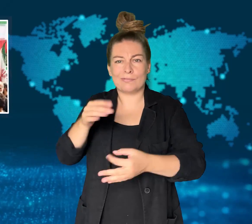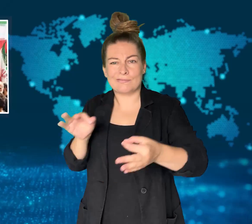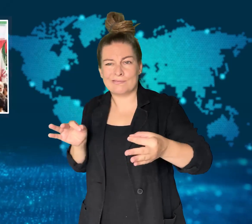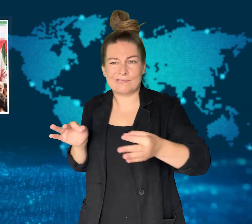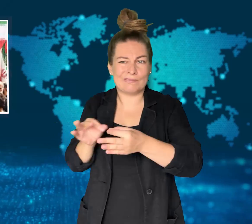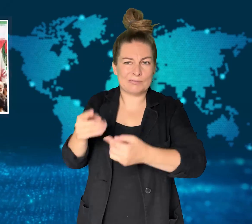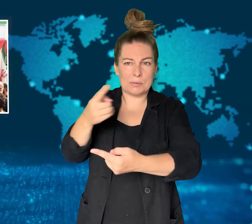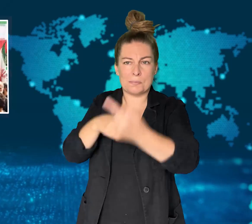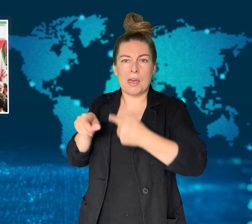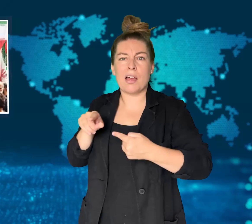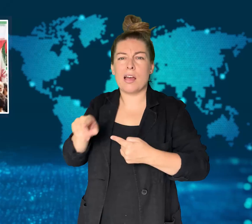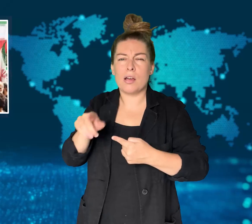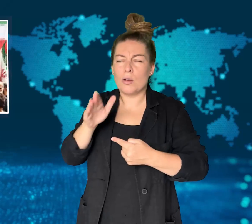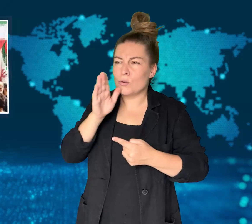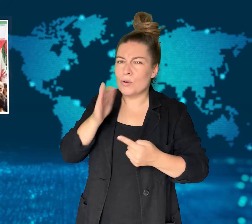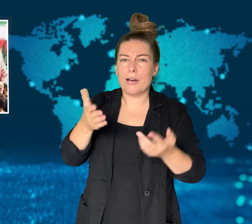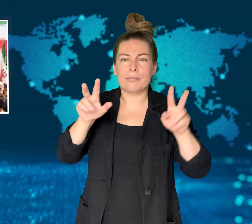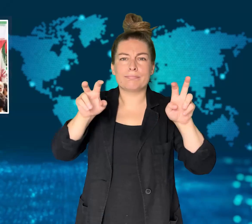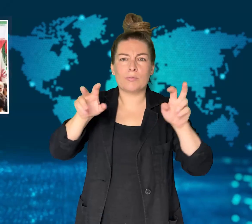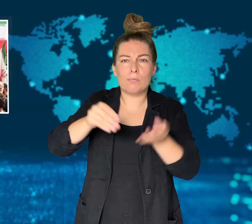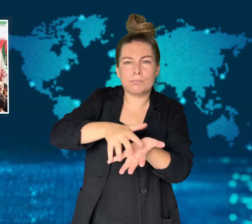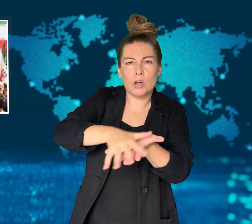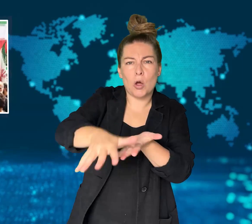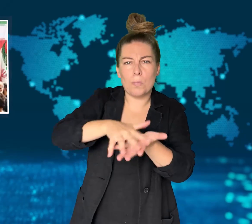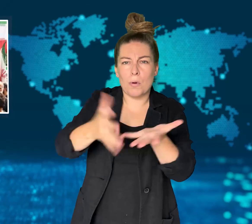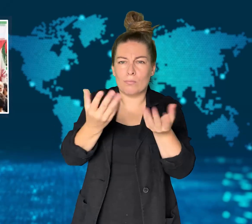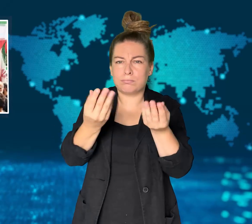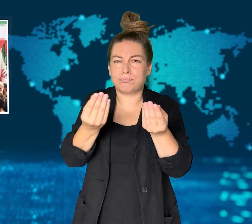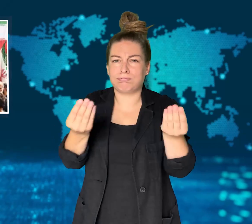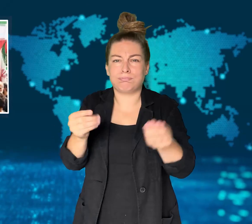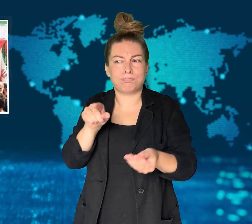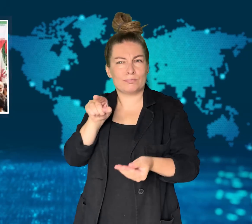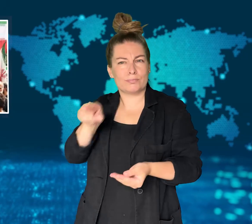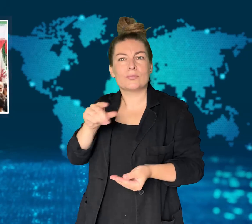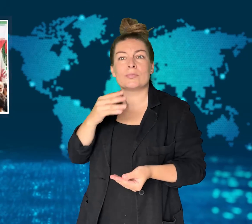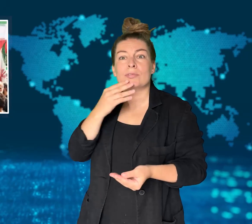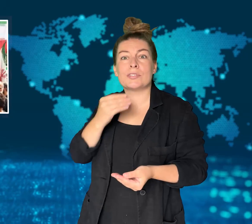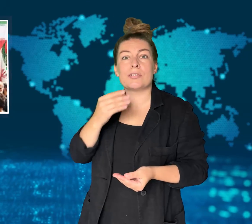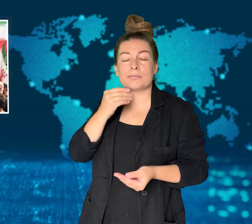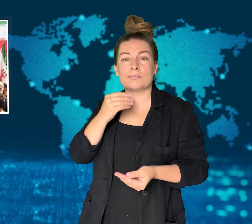Health claims an Israeli strike killed Palestinians